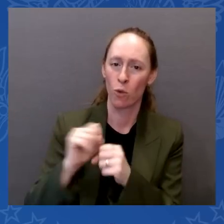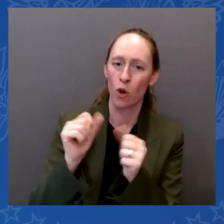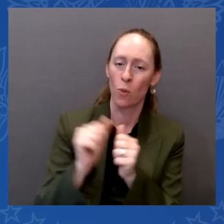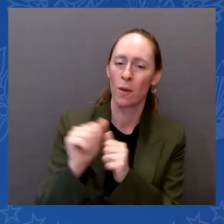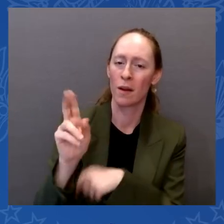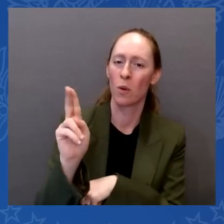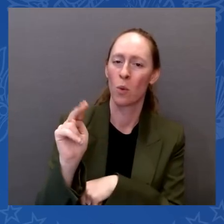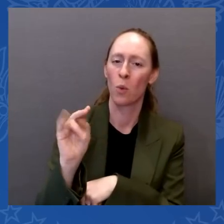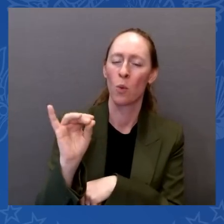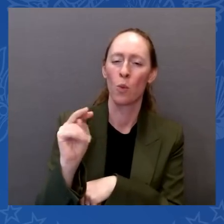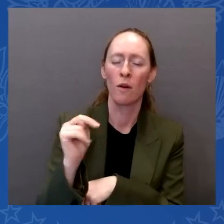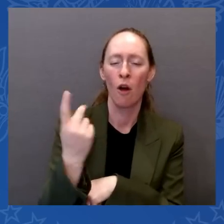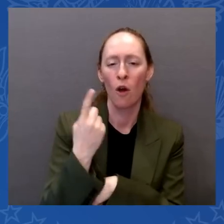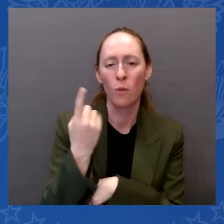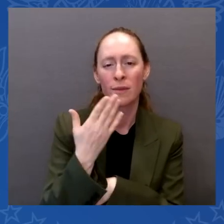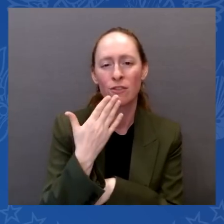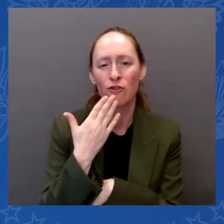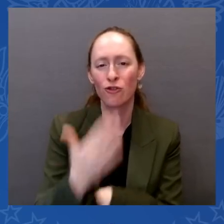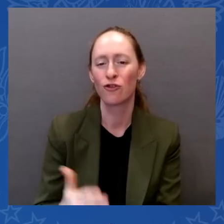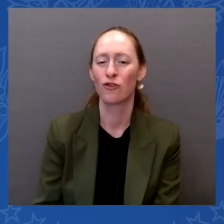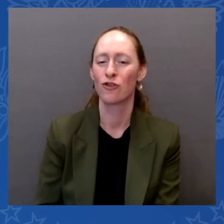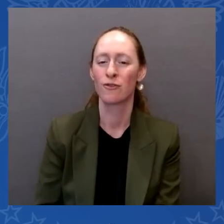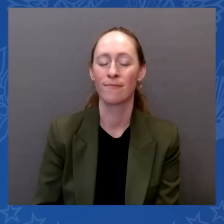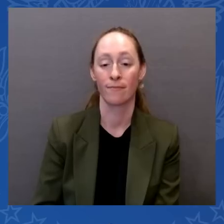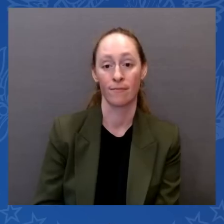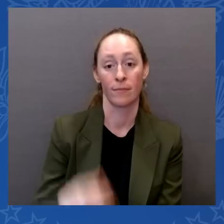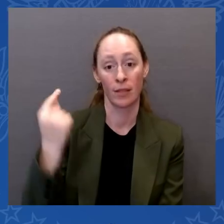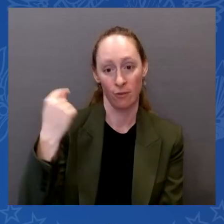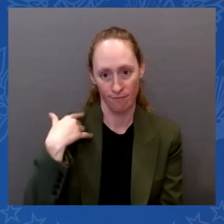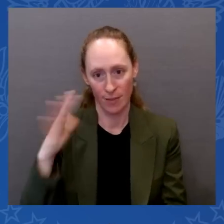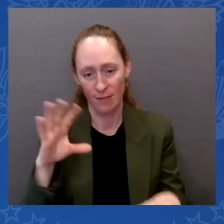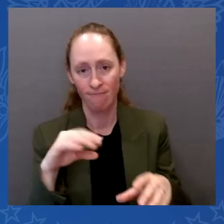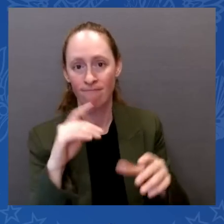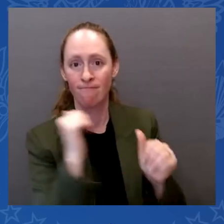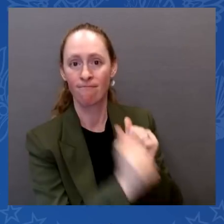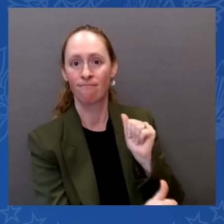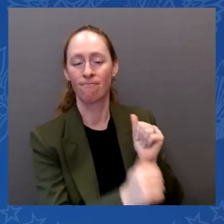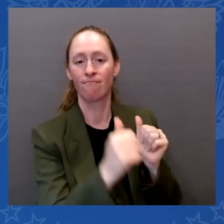bridges, railroads, airports, high-speed Internet, clean air, clean water, clean energy future.